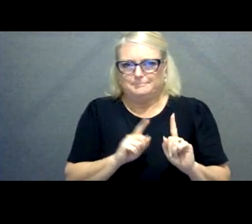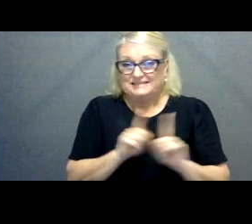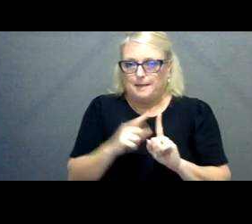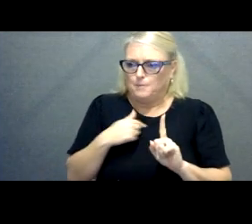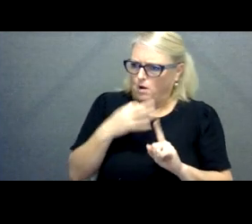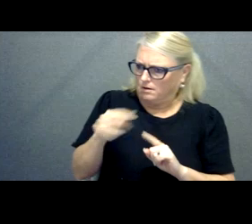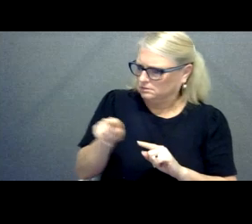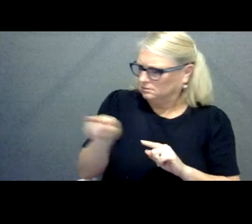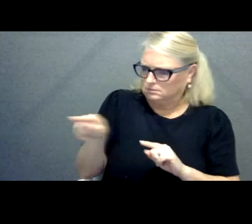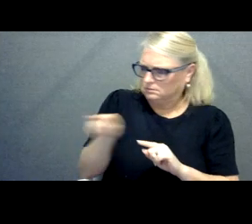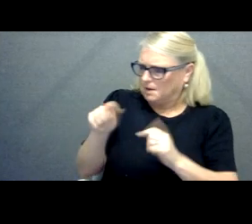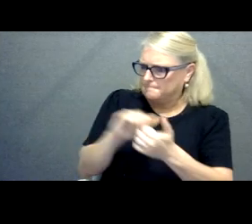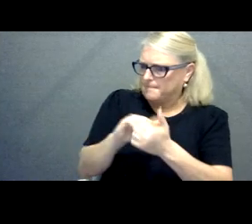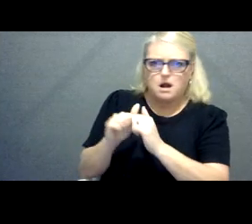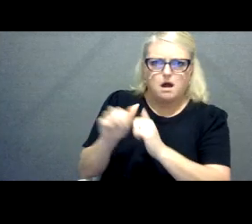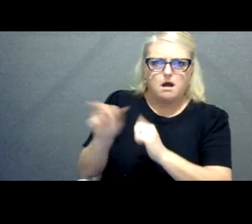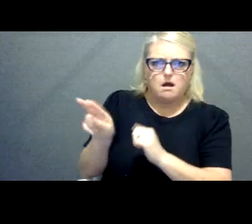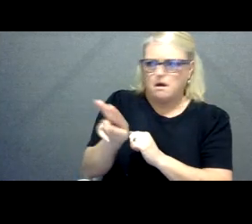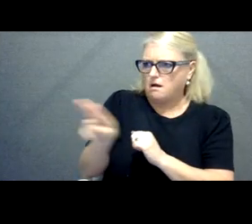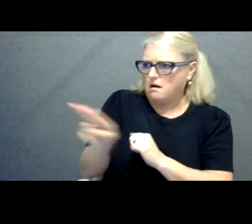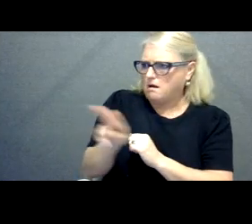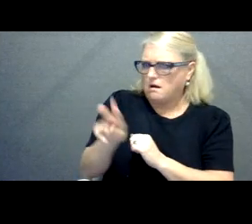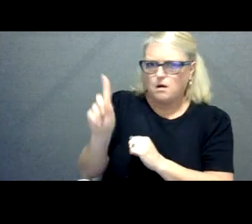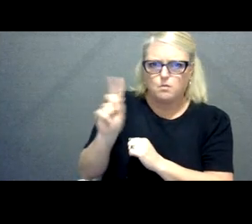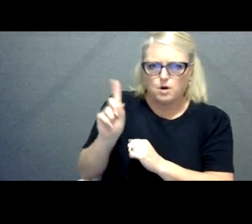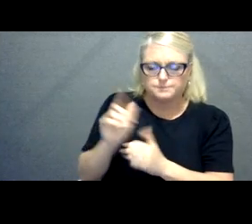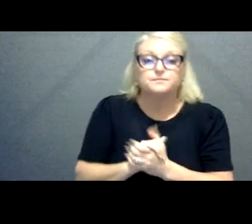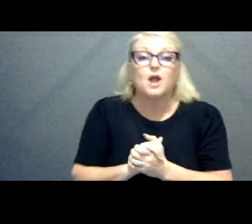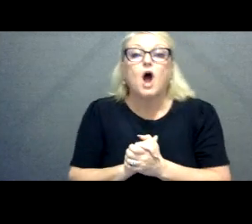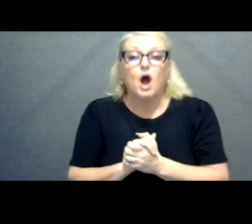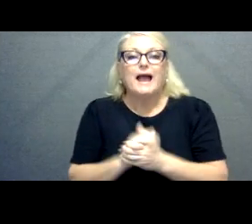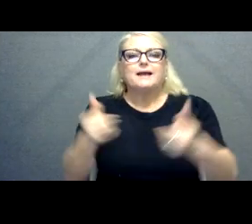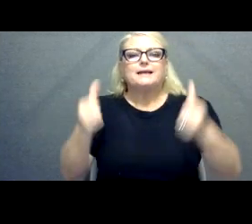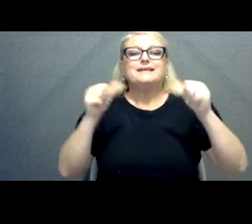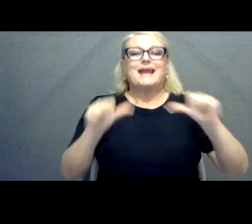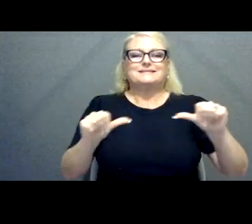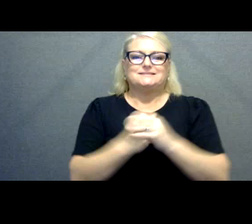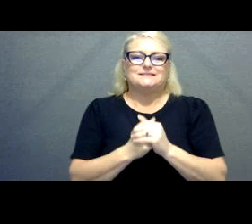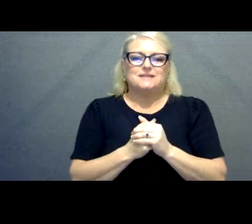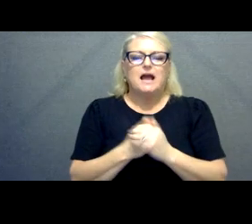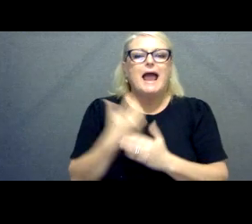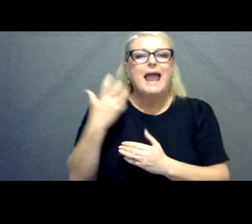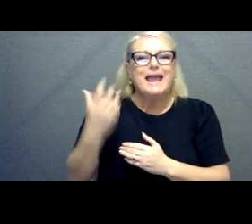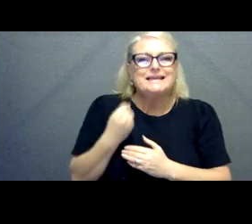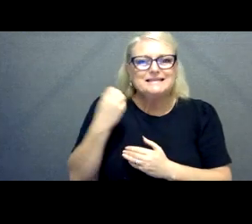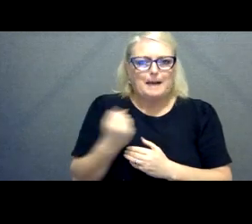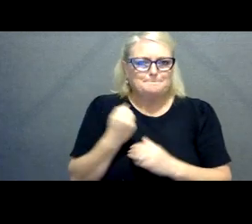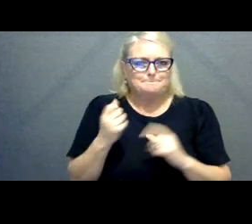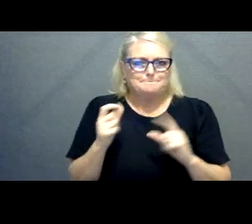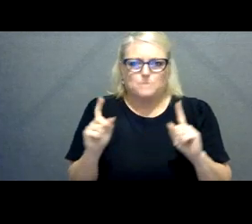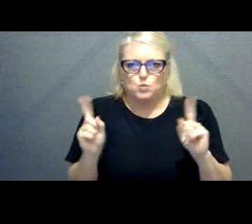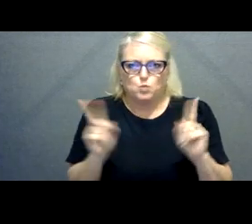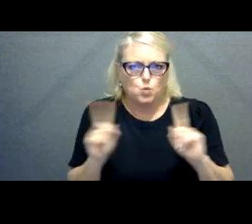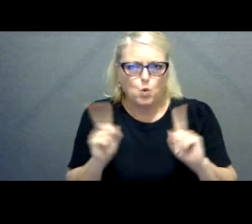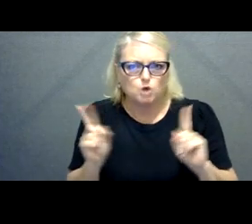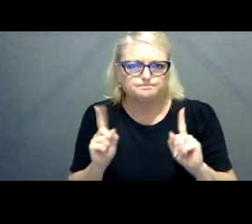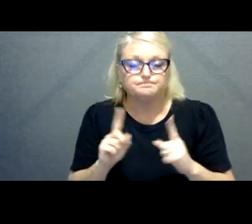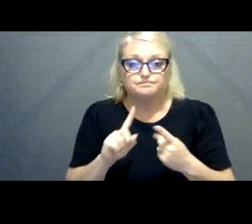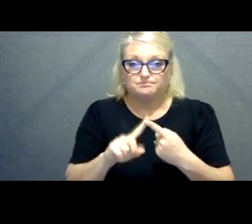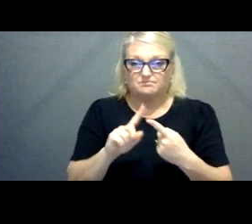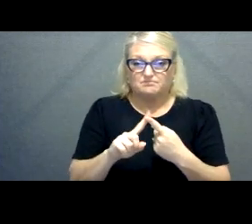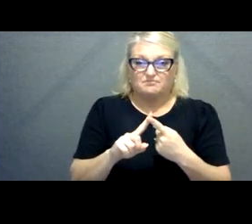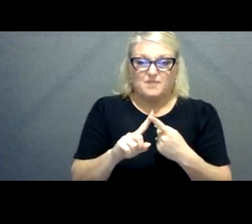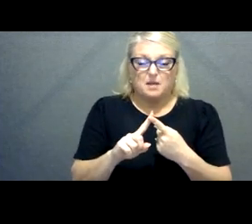so what kind of income should be included in in an application we're looking at salaries wages um any